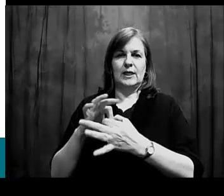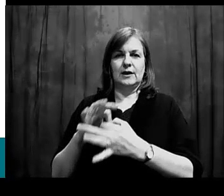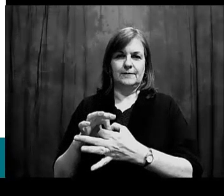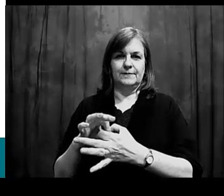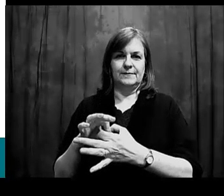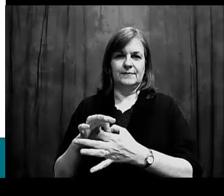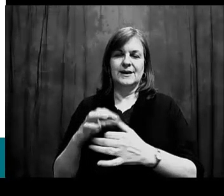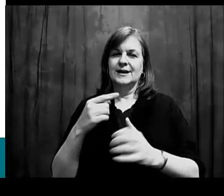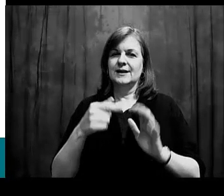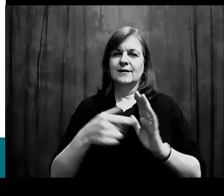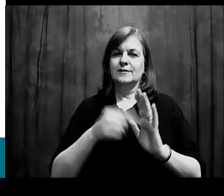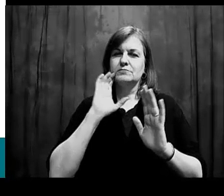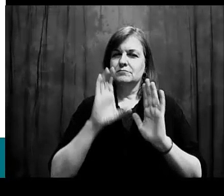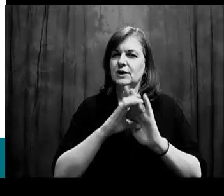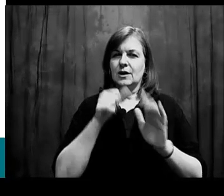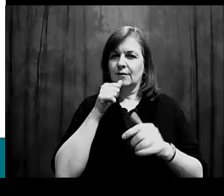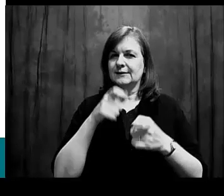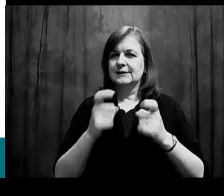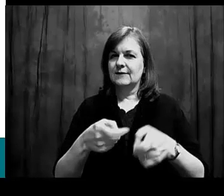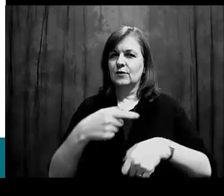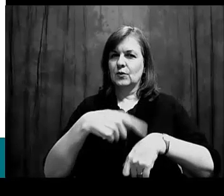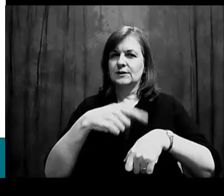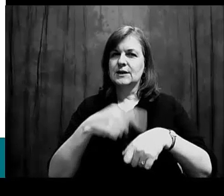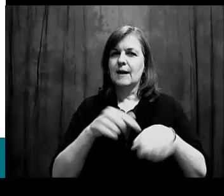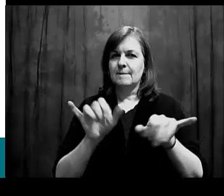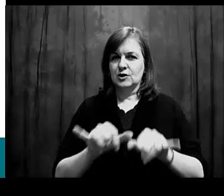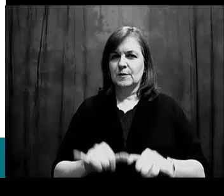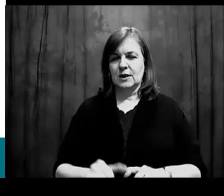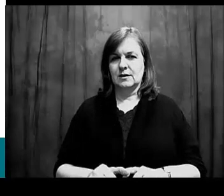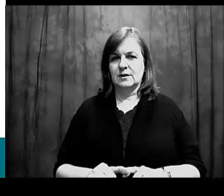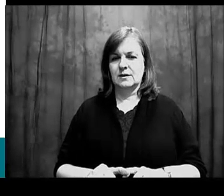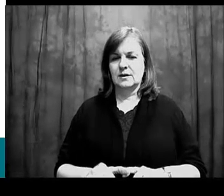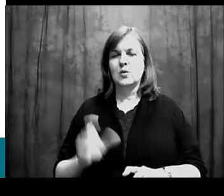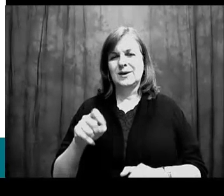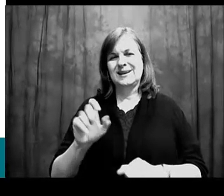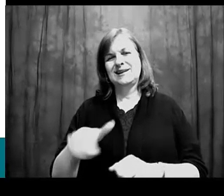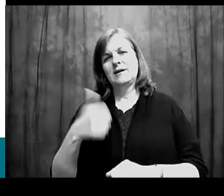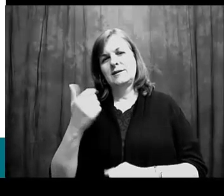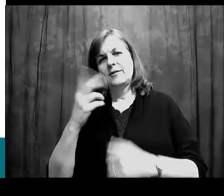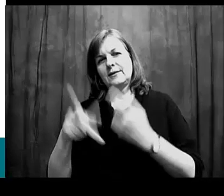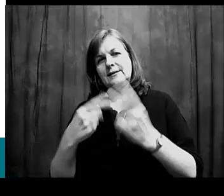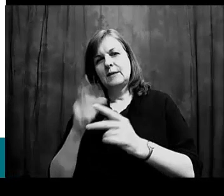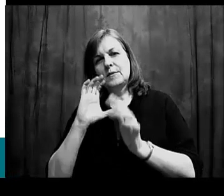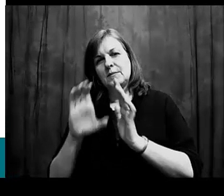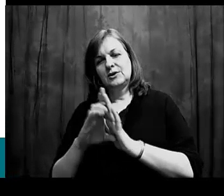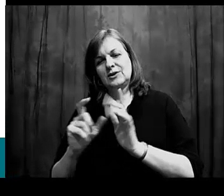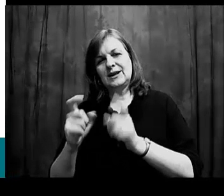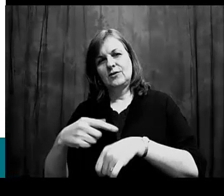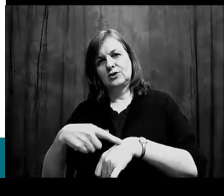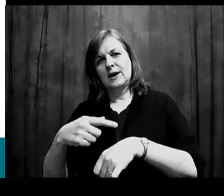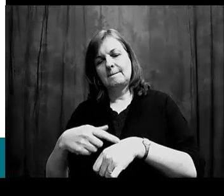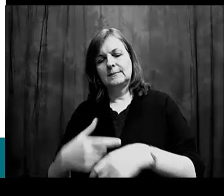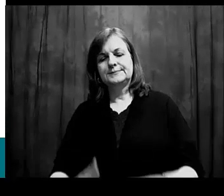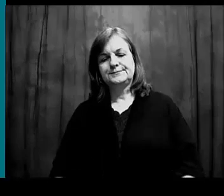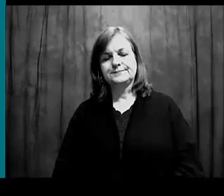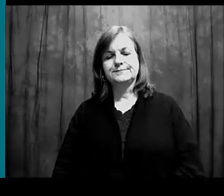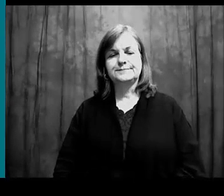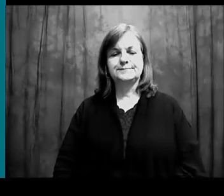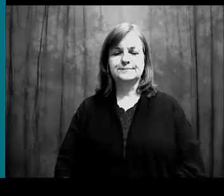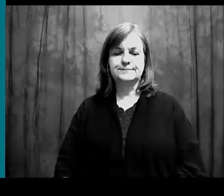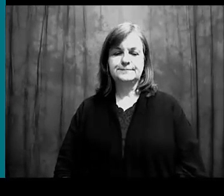now this doesn't give you any time scale so we have to look at a different figure to give us more time scale